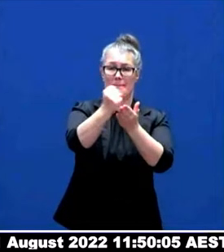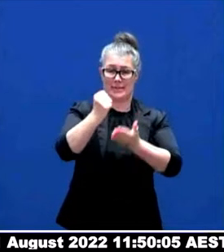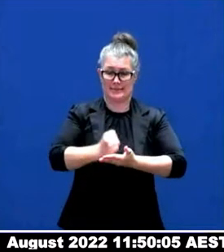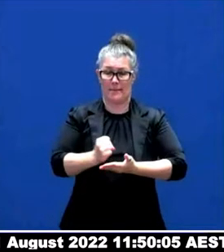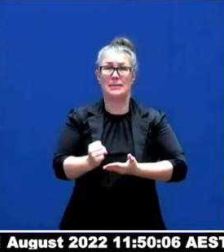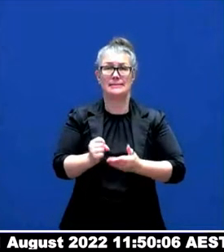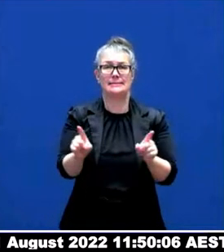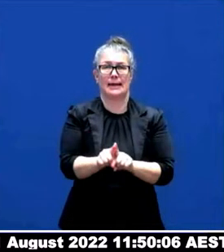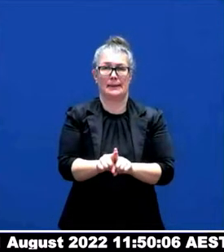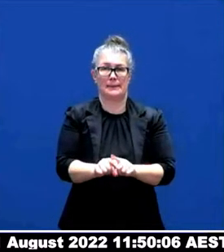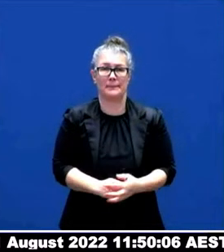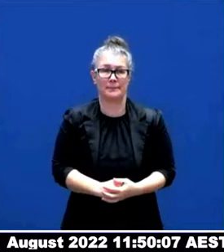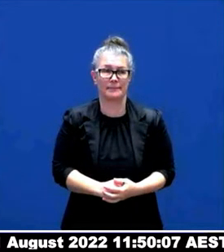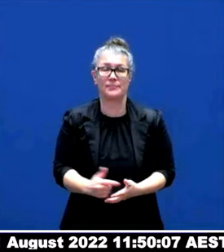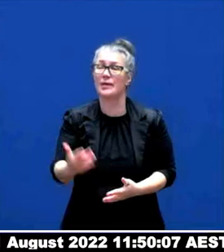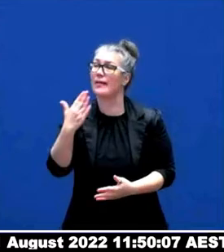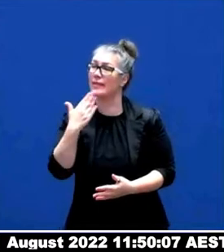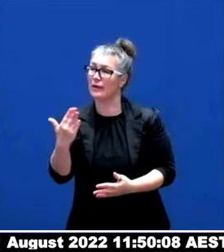I only had the reference to paragraph 26.